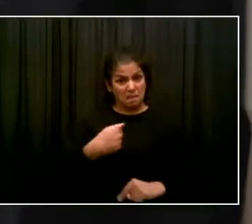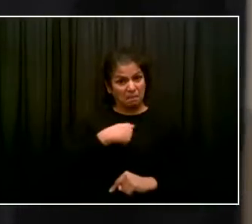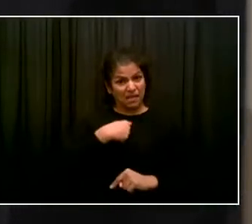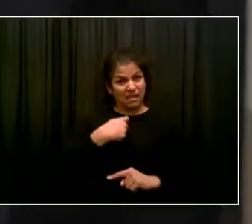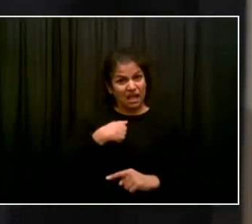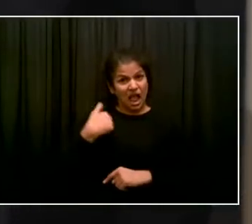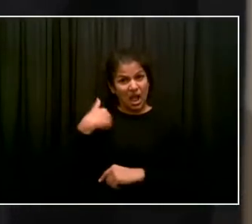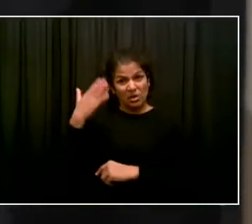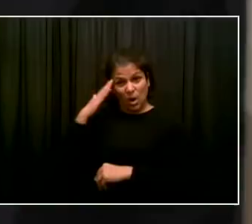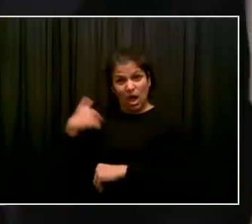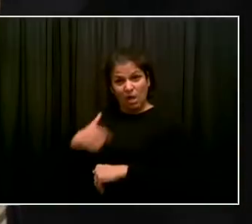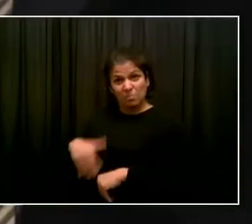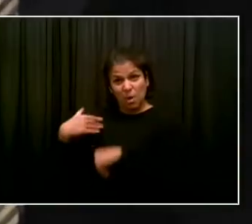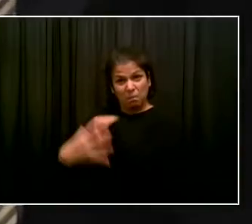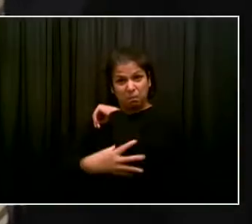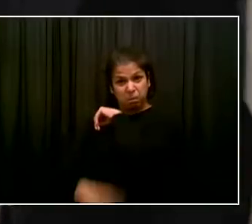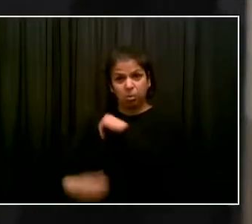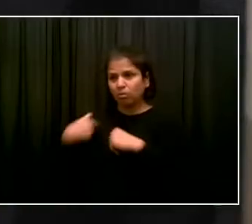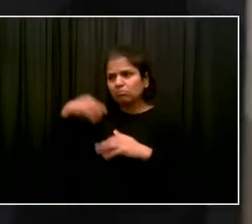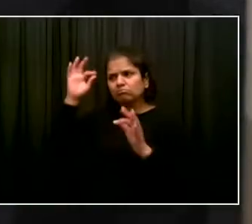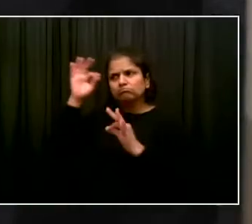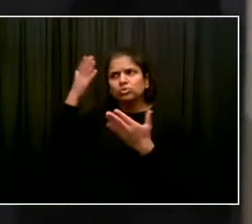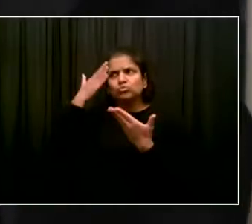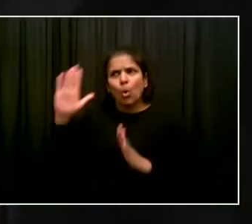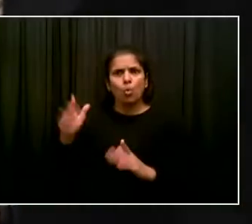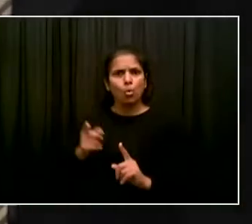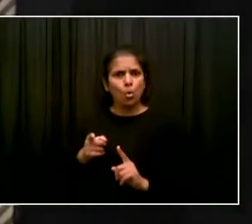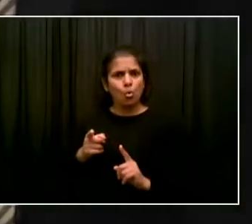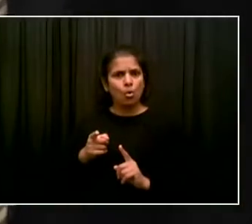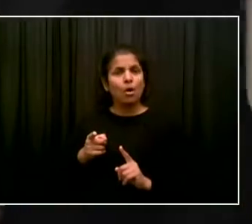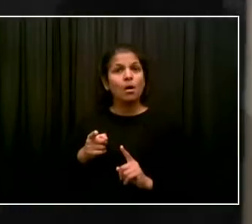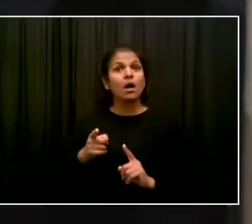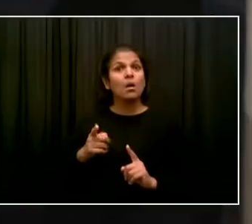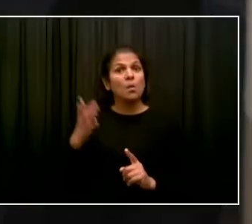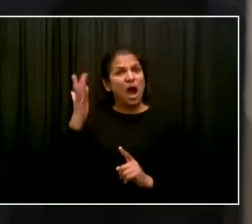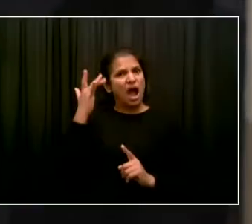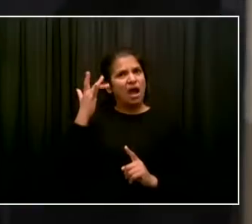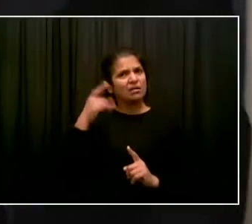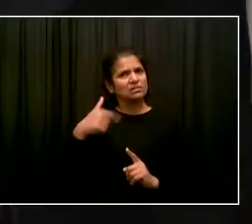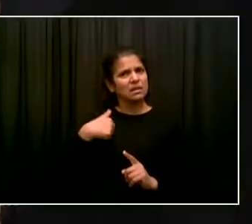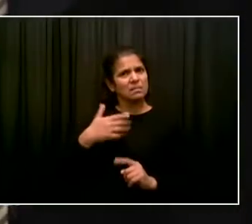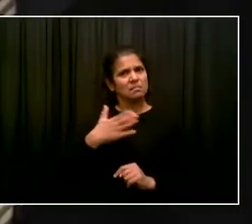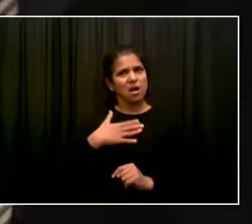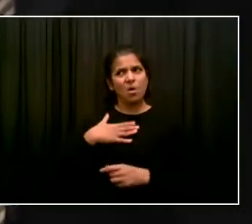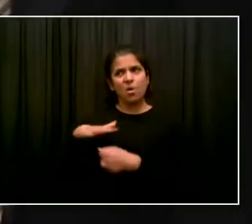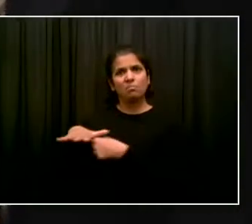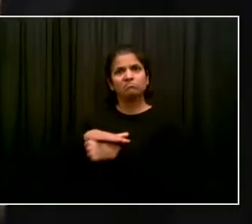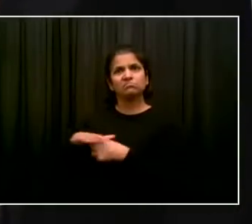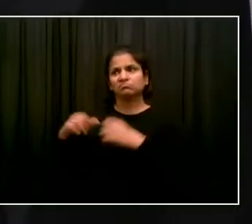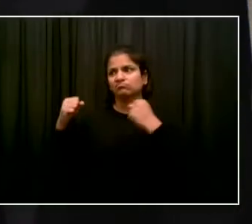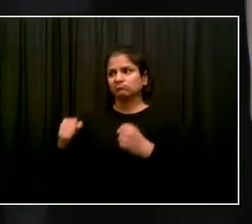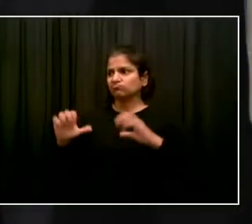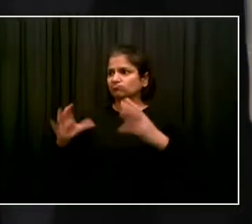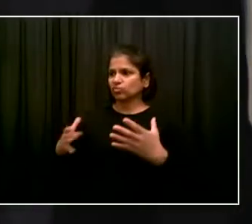PHARMACY, MY DOCTORS, THEY ALL LOOKS LIKE ME. ONE OF THE THINGS , I HAD BOOKS